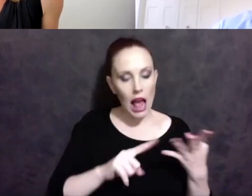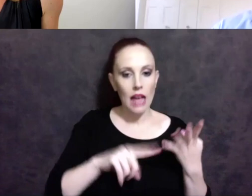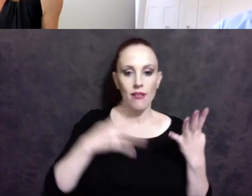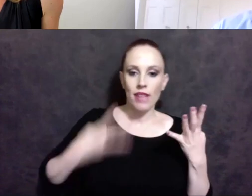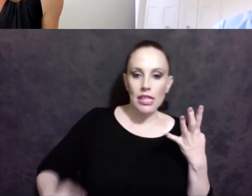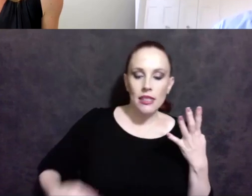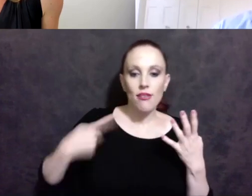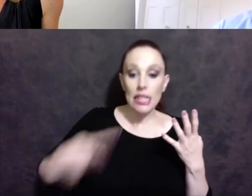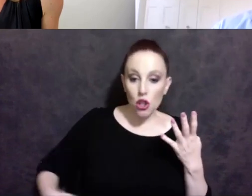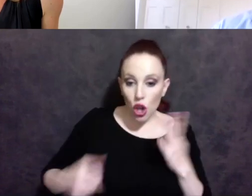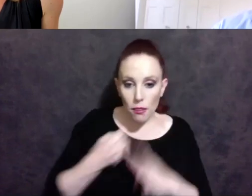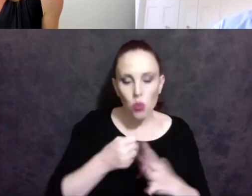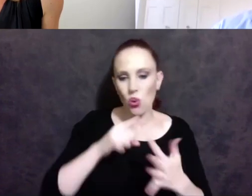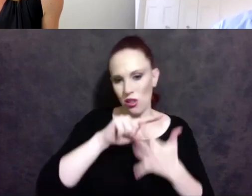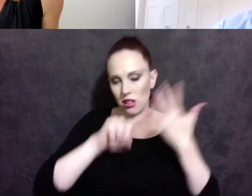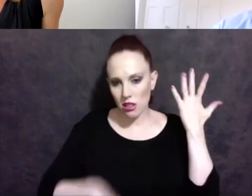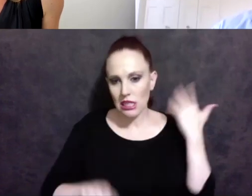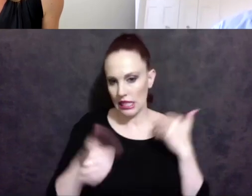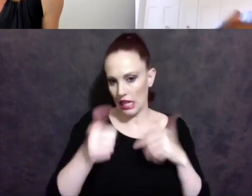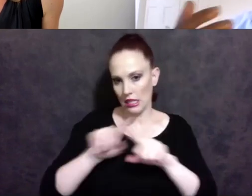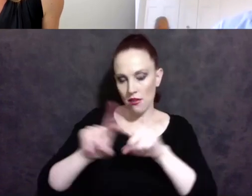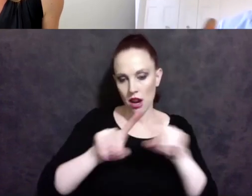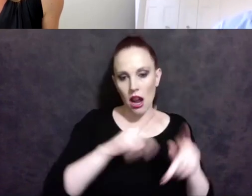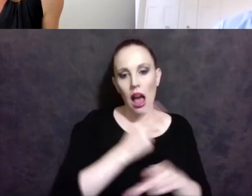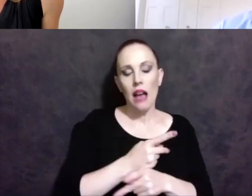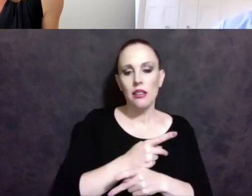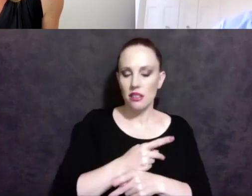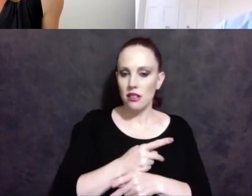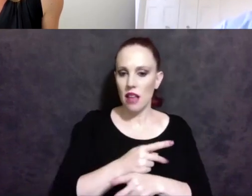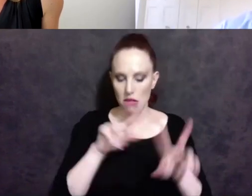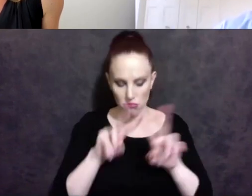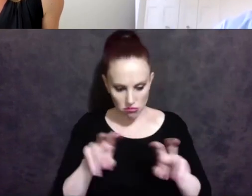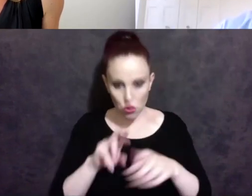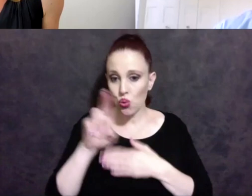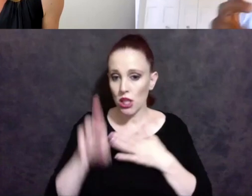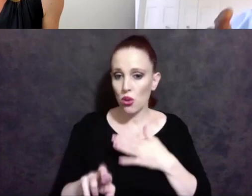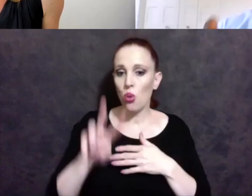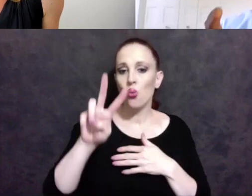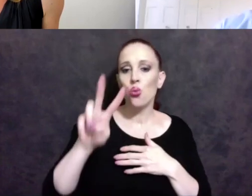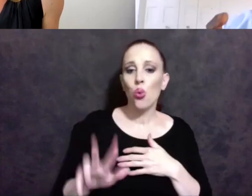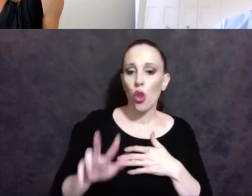was that two thirds of the U.S. population is dealing with one of these forms of critical